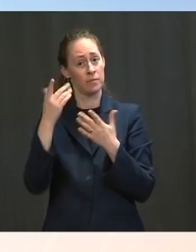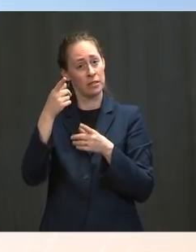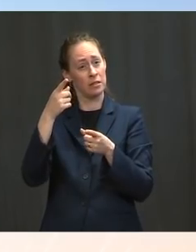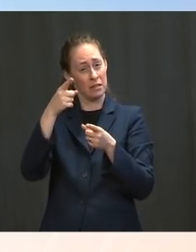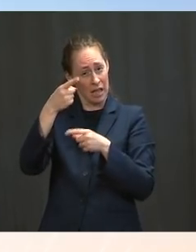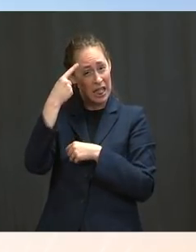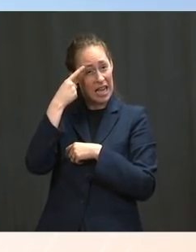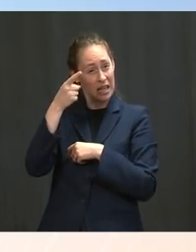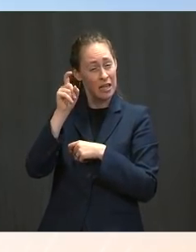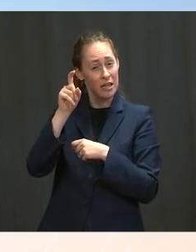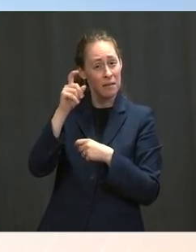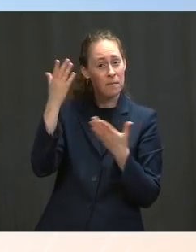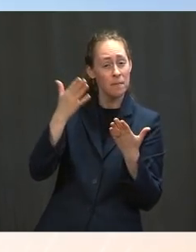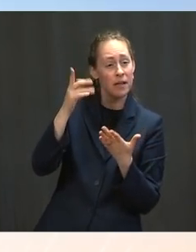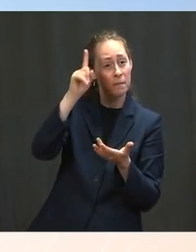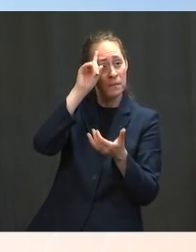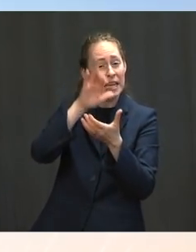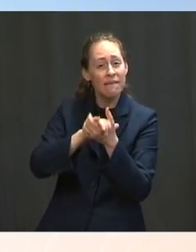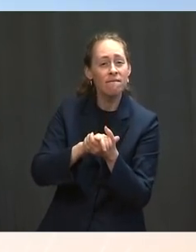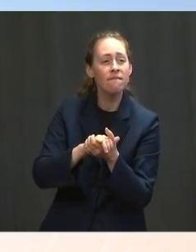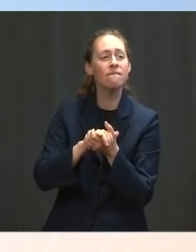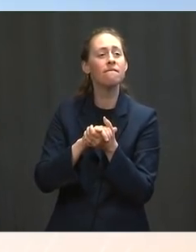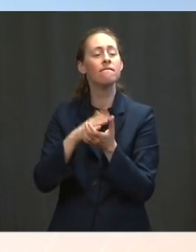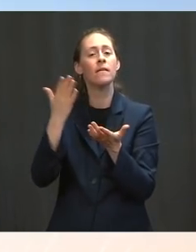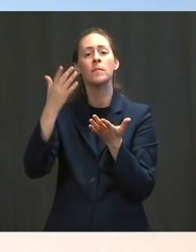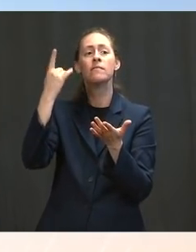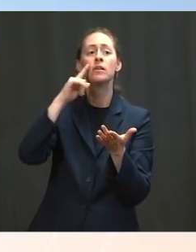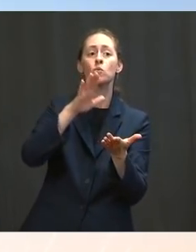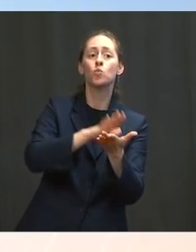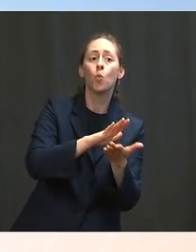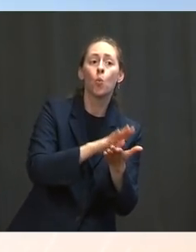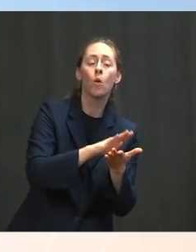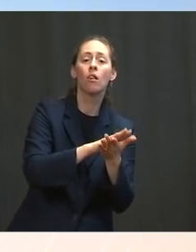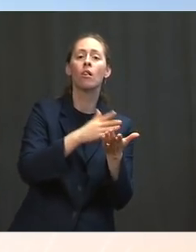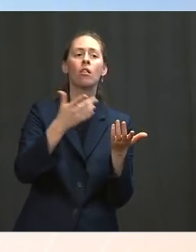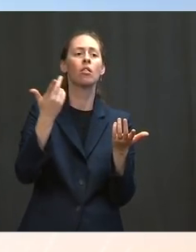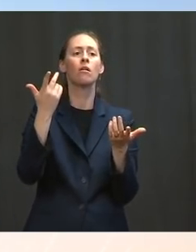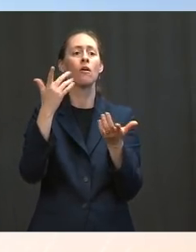where schools and employers and colleges and other institutions